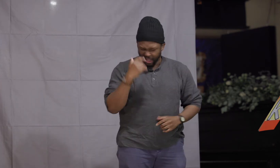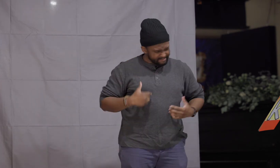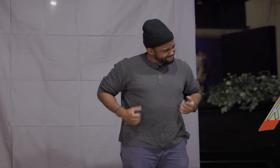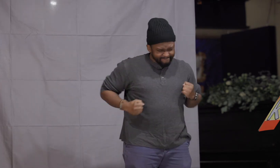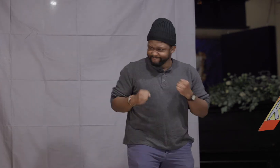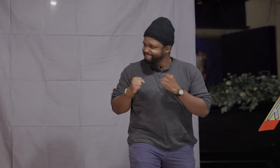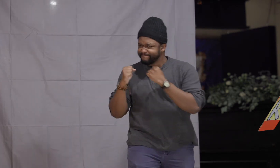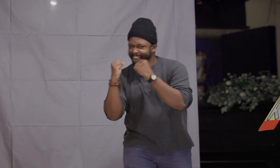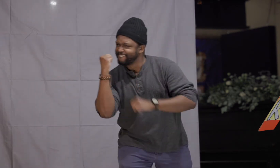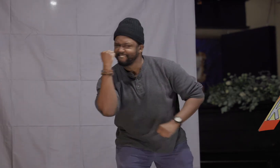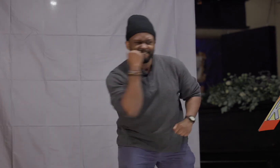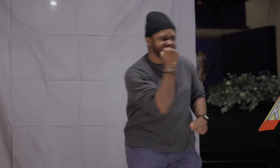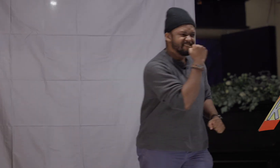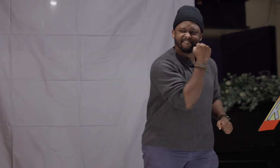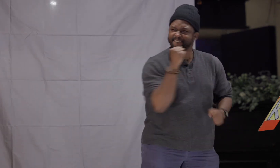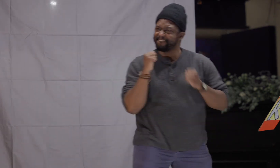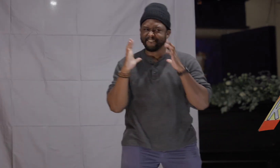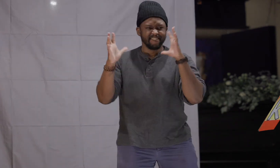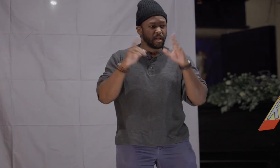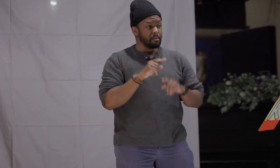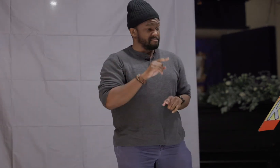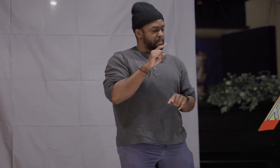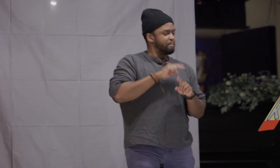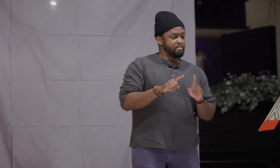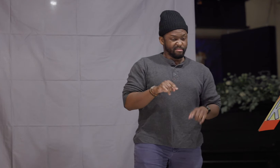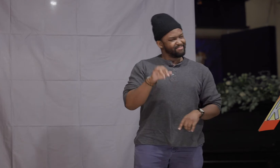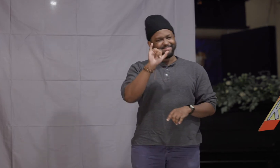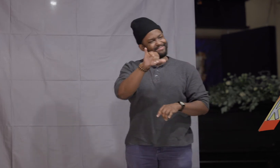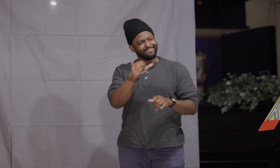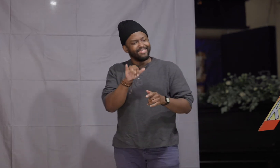anybody, however, I knew that lashing out